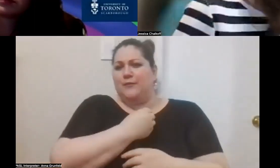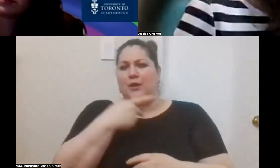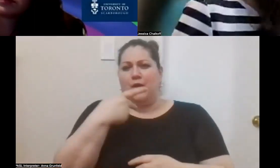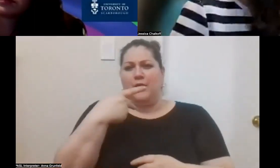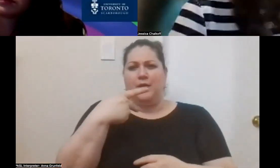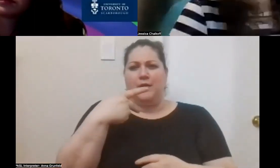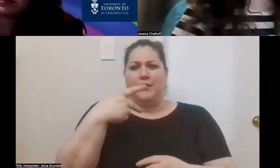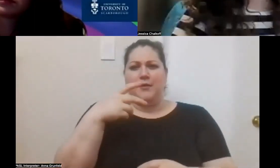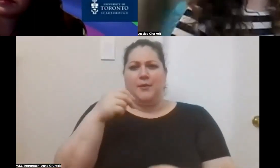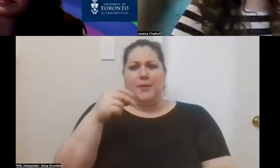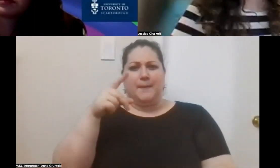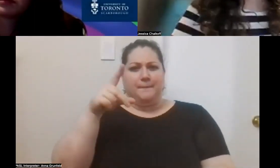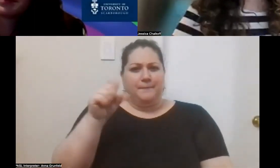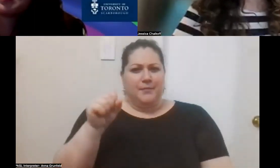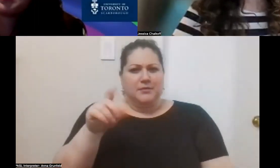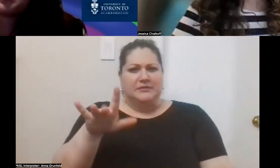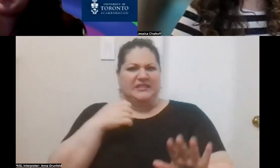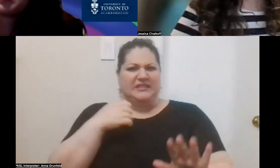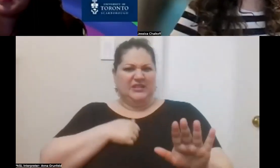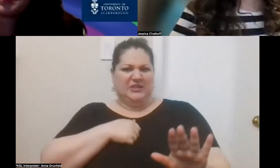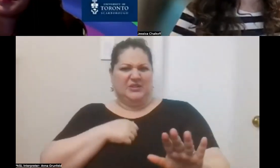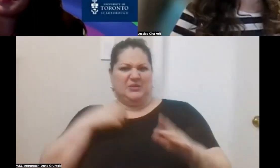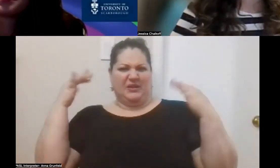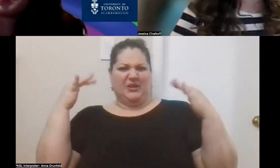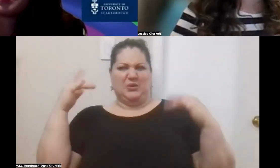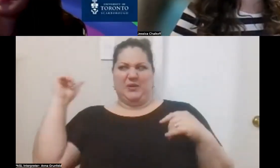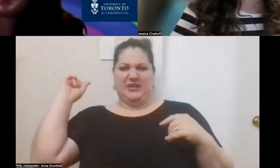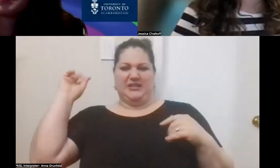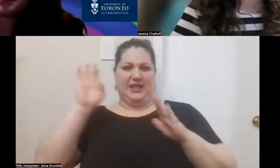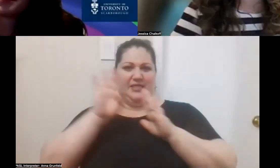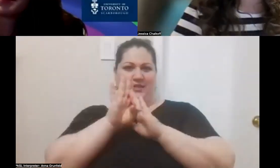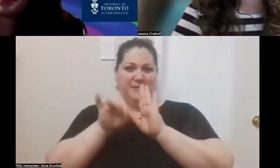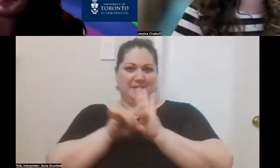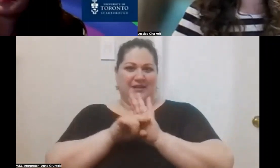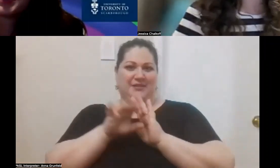I apologize for noise in my background. That is my service dog making noises.